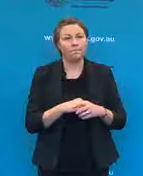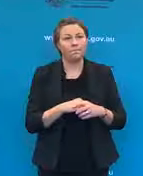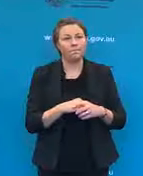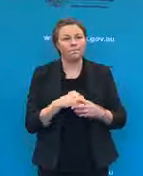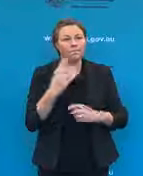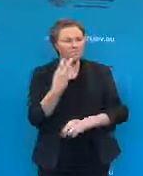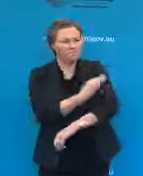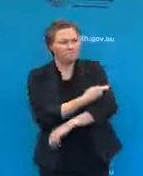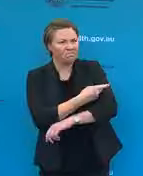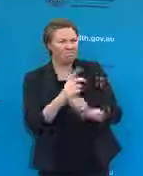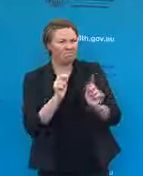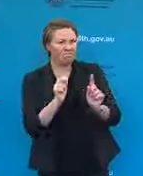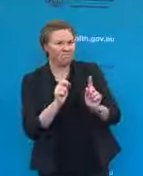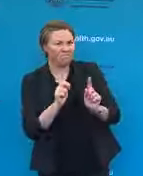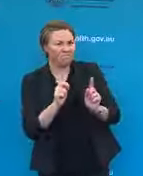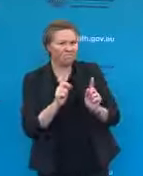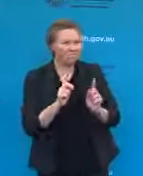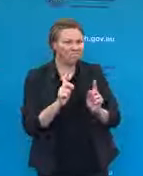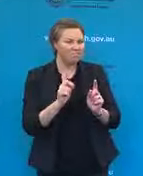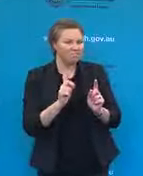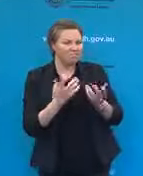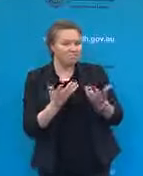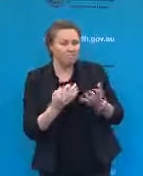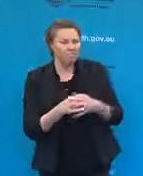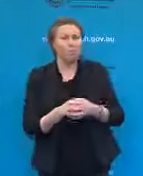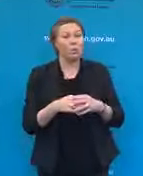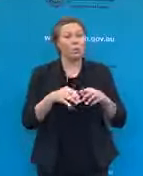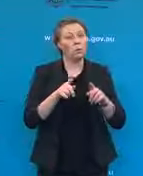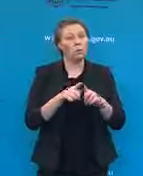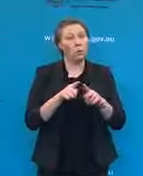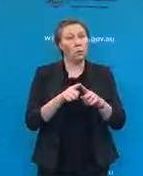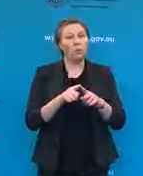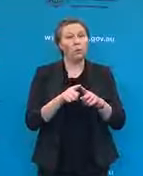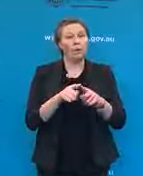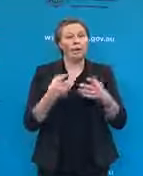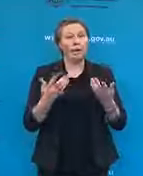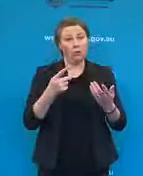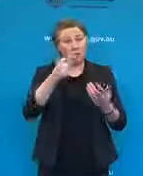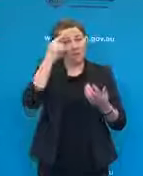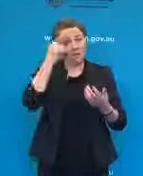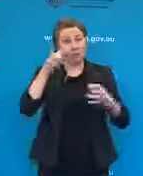is coming along, and secondly, what is your assessment of how Australia is placed in terms of manufacturing that vaccine?